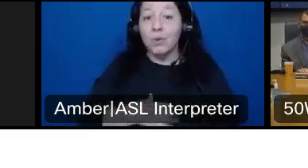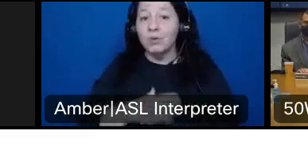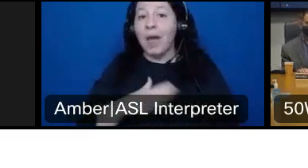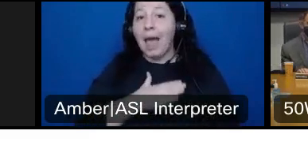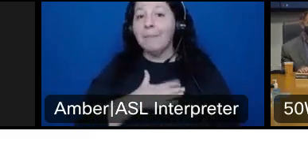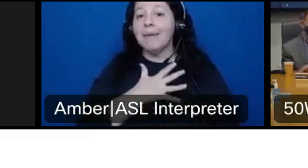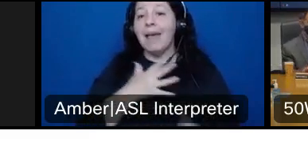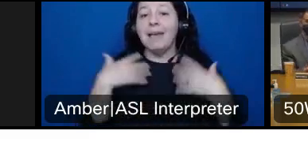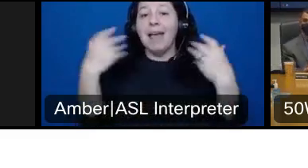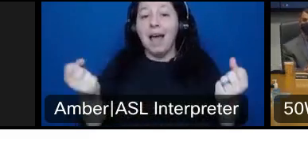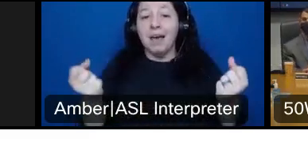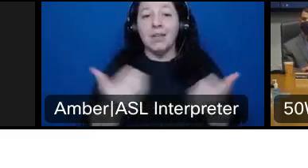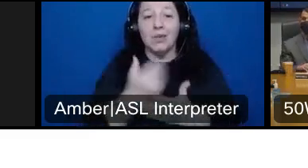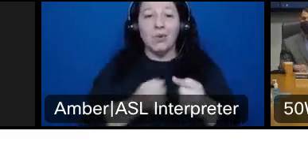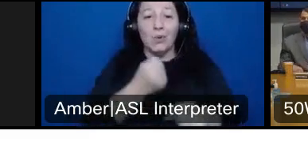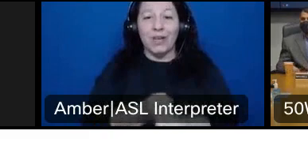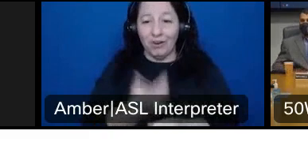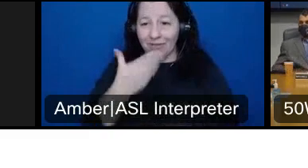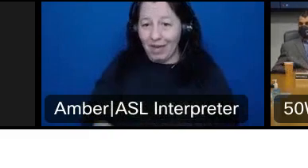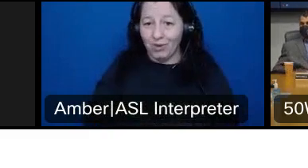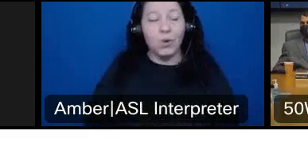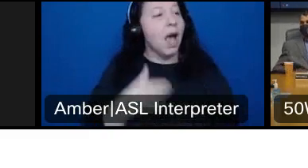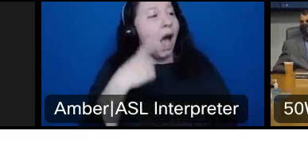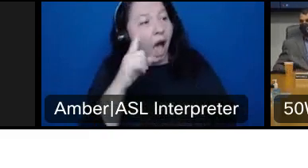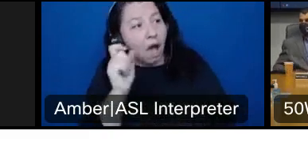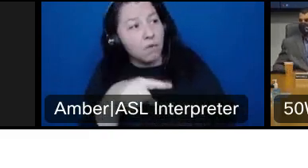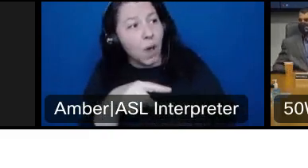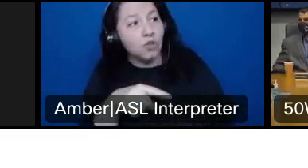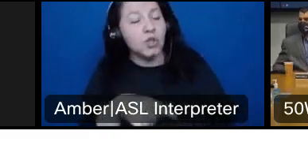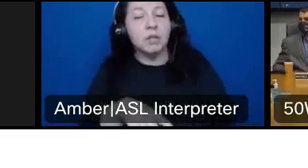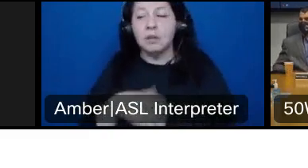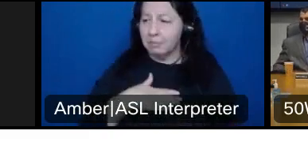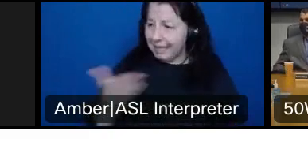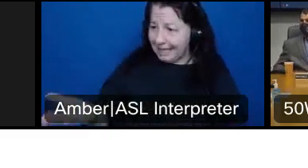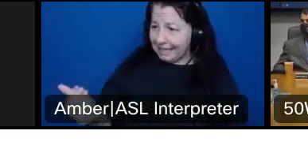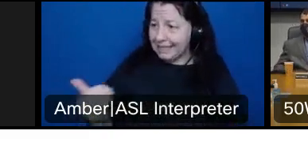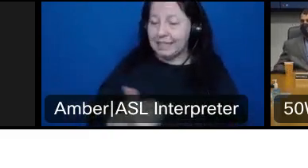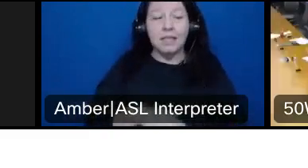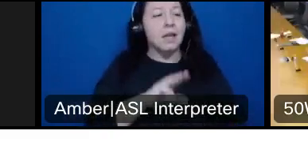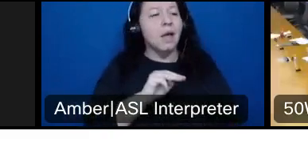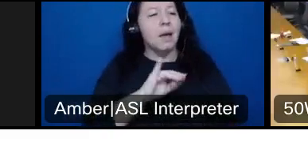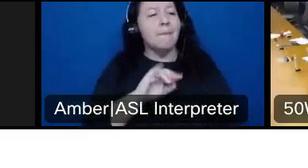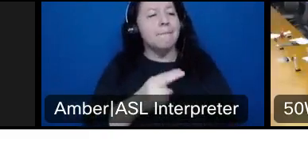Thank you, thank you question, which what is our capacity for taking.